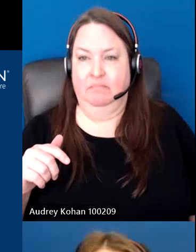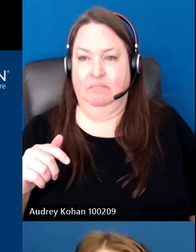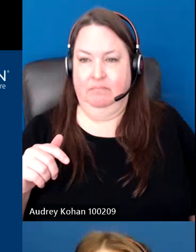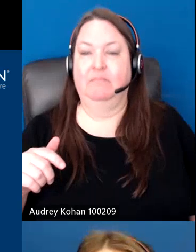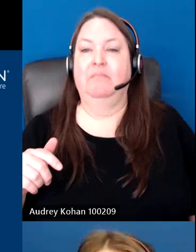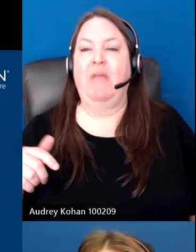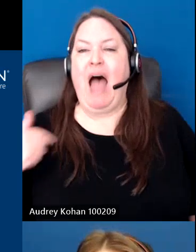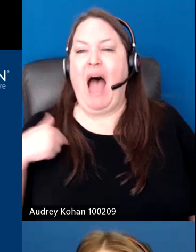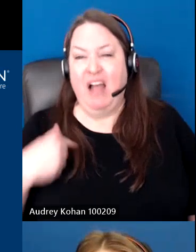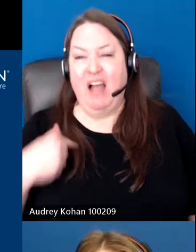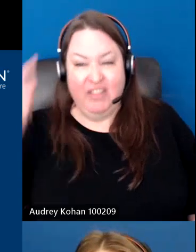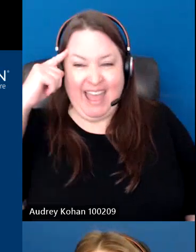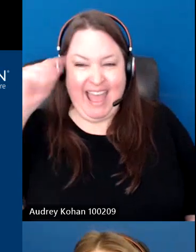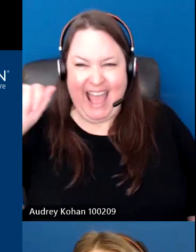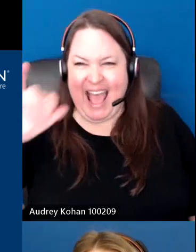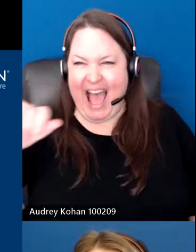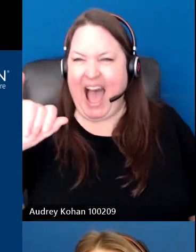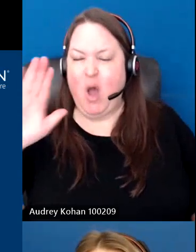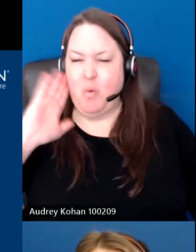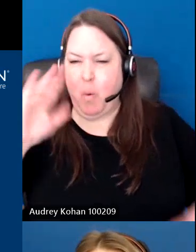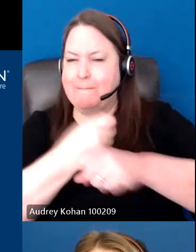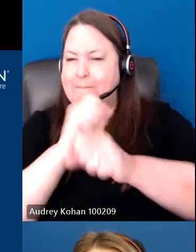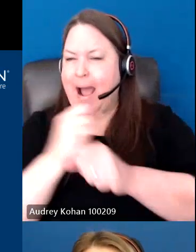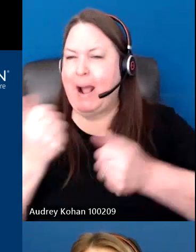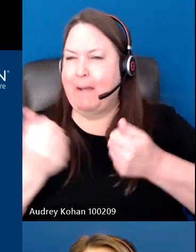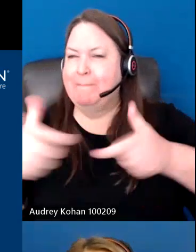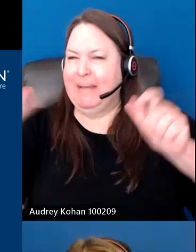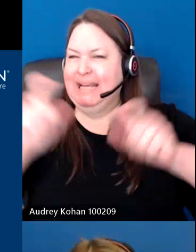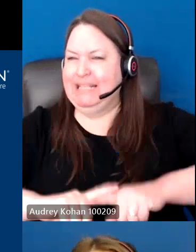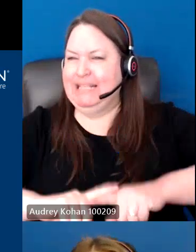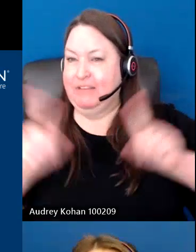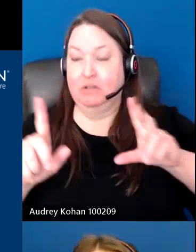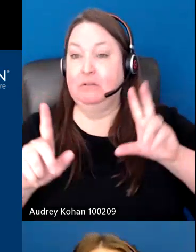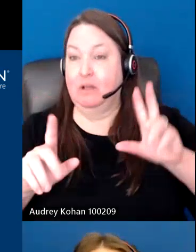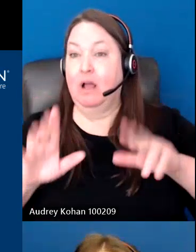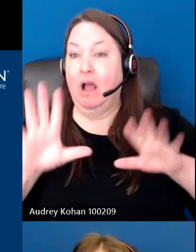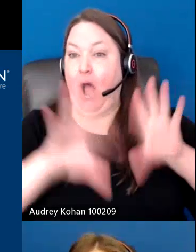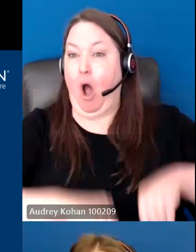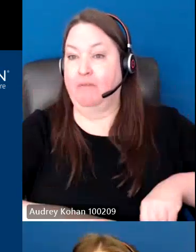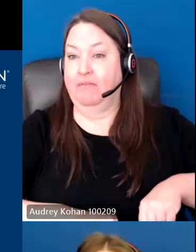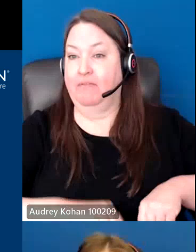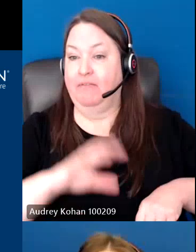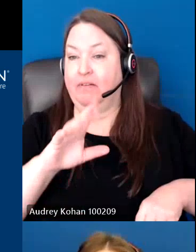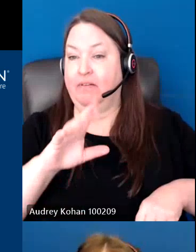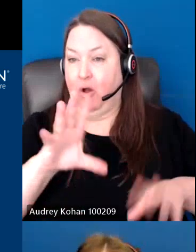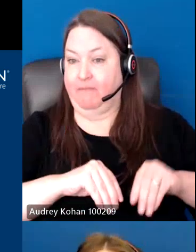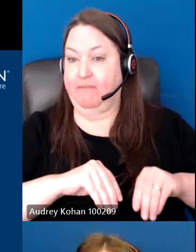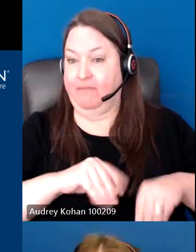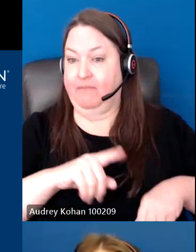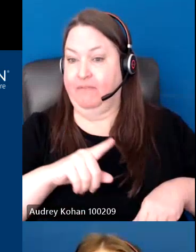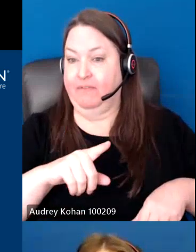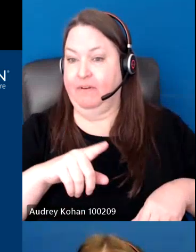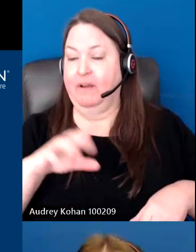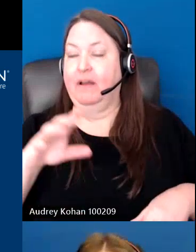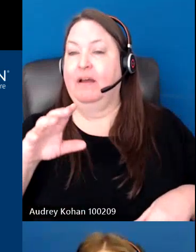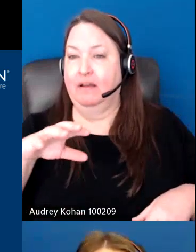AI is going to make a very big difference in so many areas in a positive way um but we need to